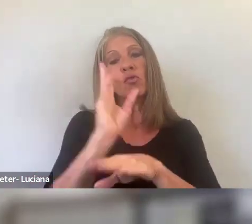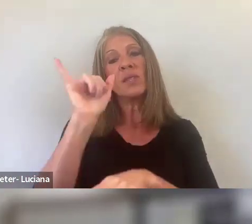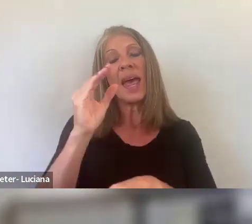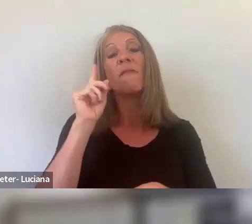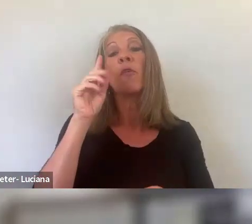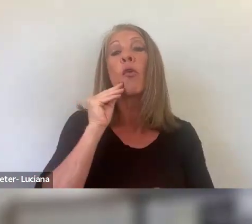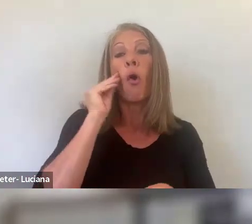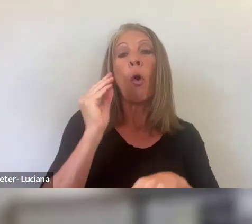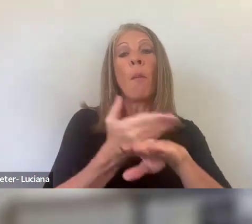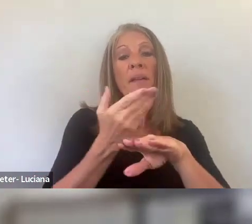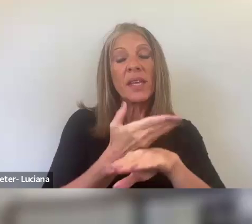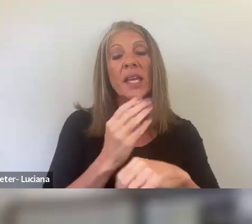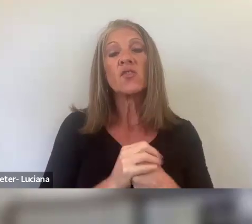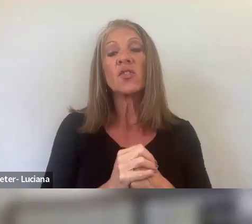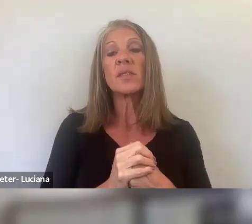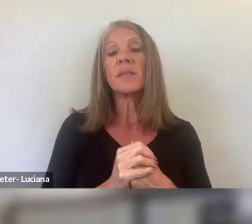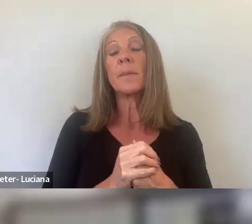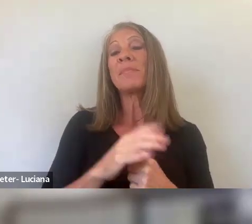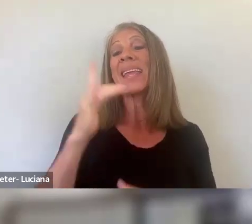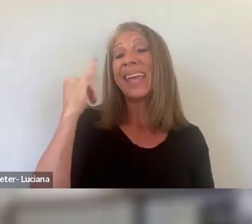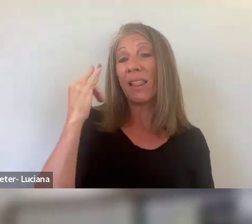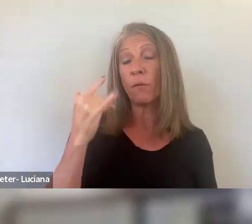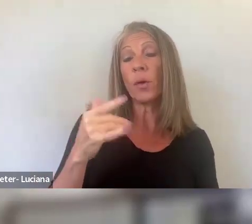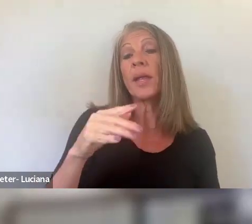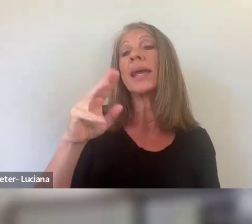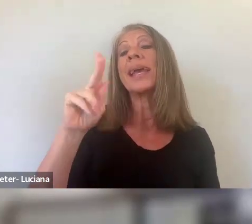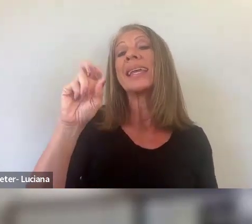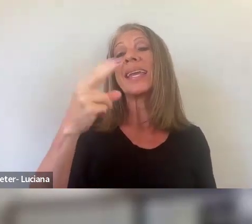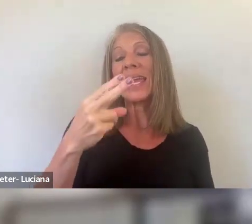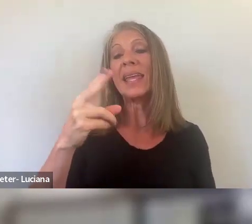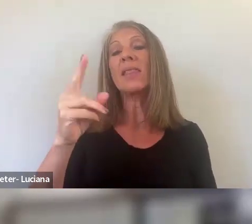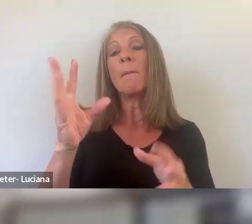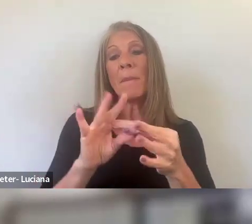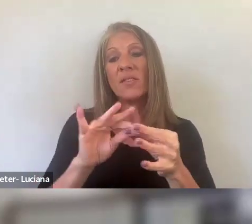In California, Keith mentioned the Community Living Fund, which was the state General fund